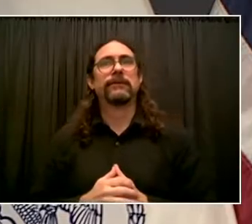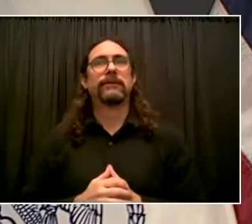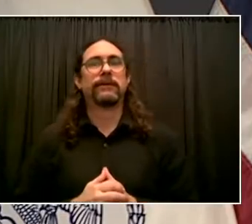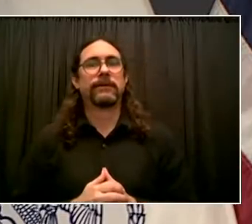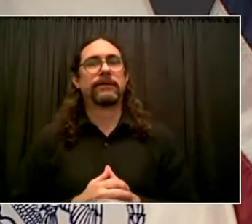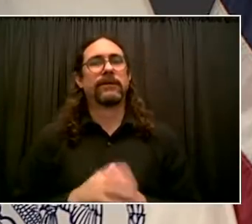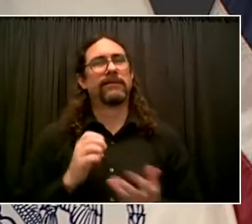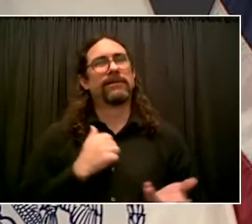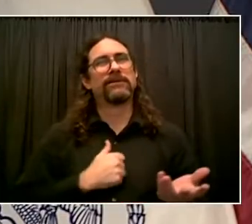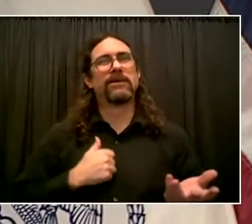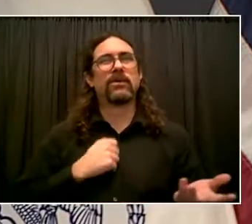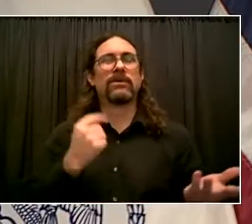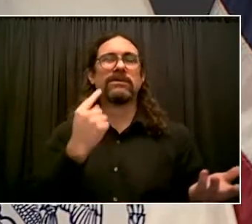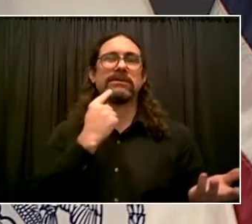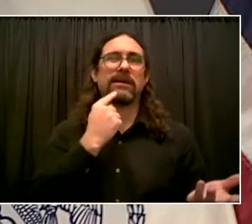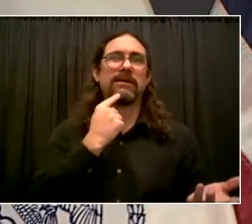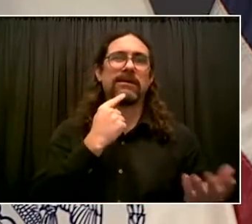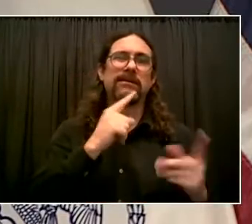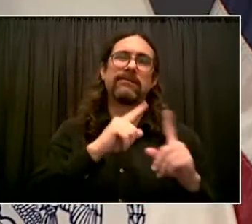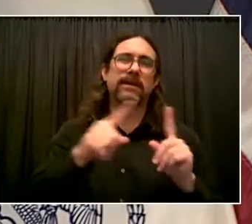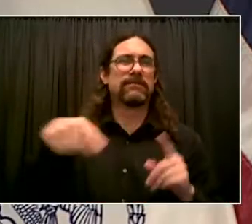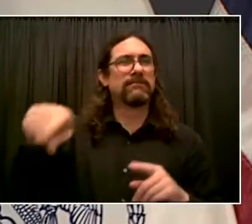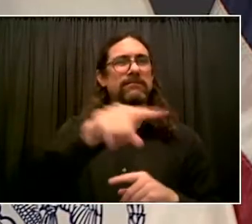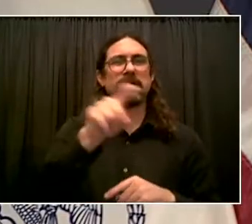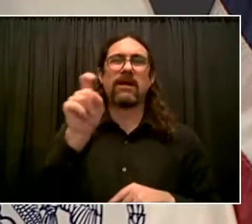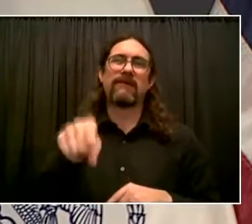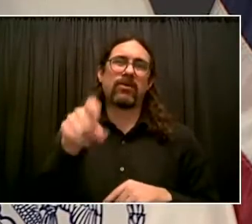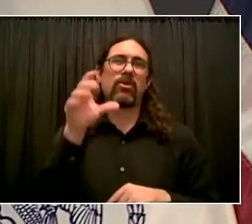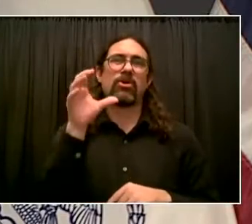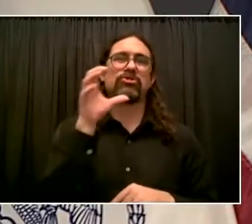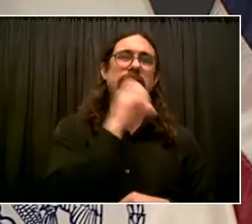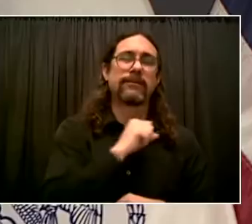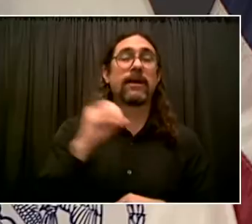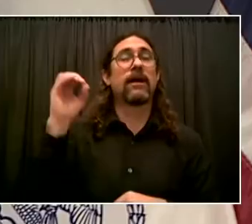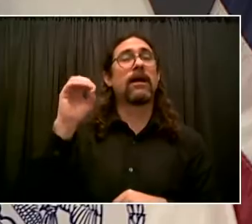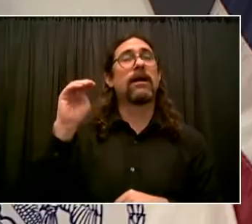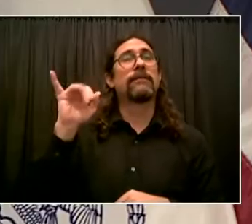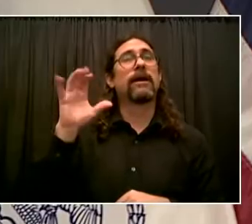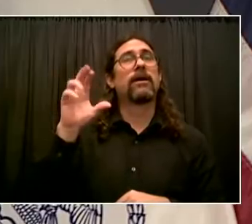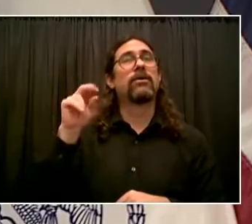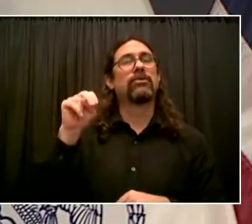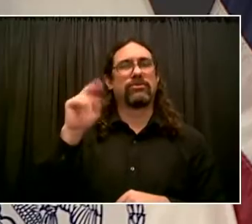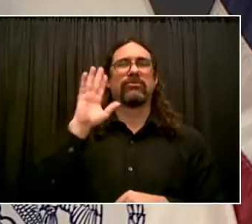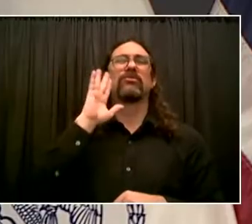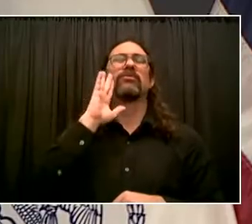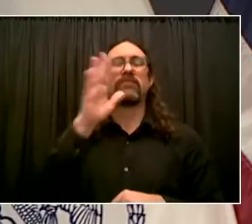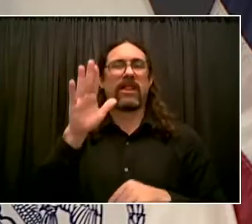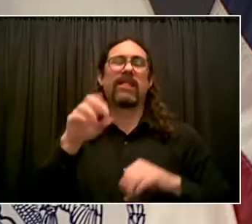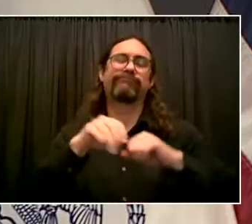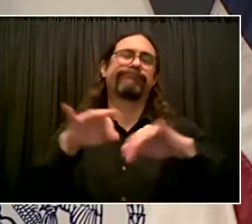ARE SENGEI SO FAR. YOU CAN EXPECT COMMUNITY SPREAD WE HAVE TO ASSUME IT IS WHITES READ AND